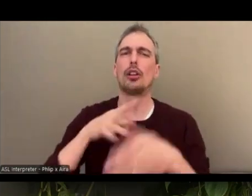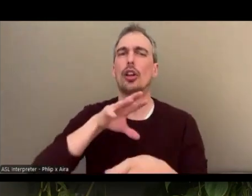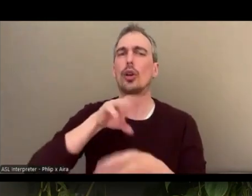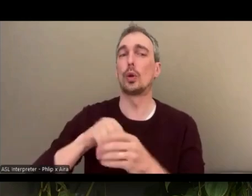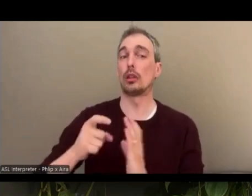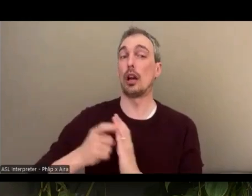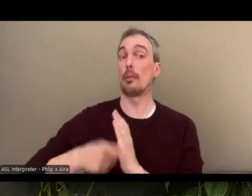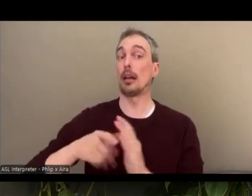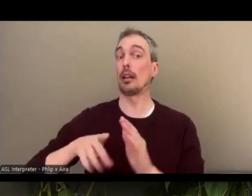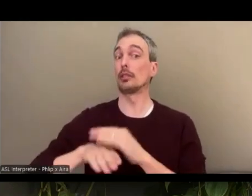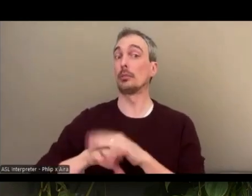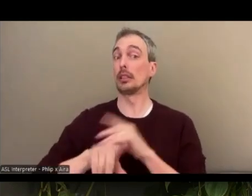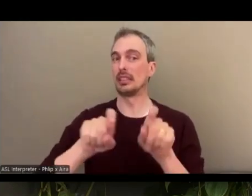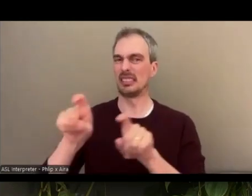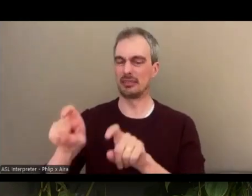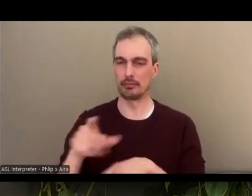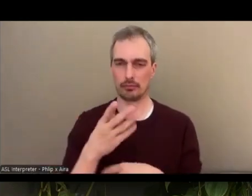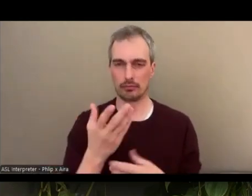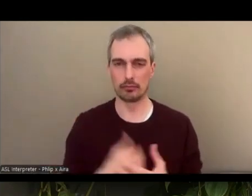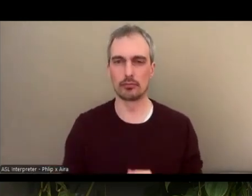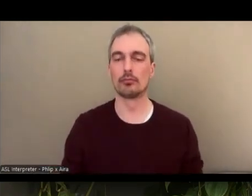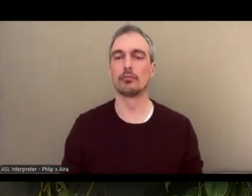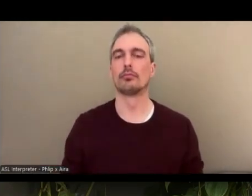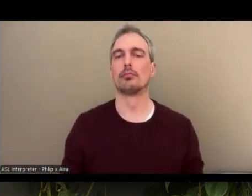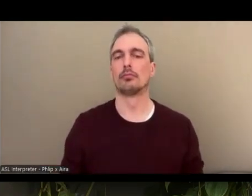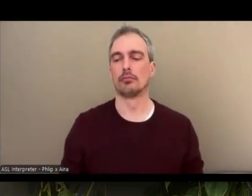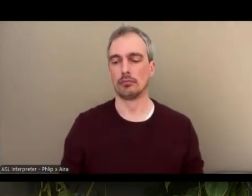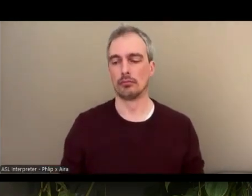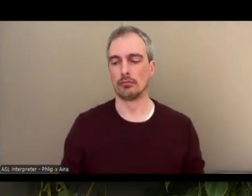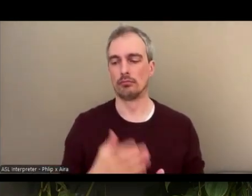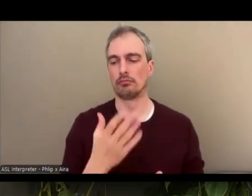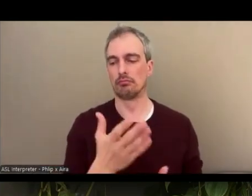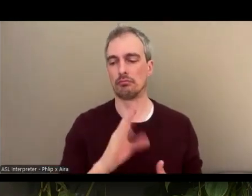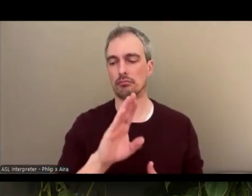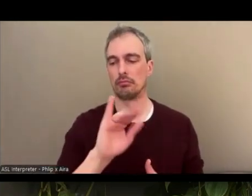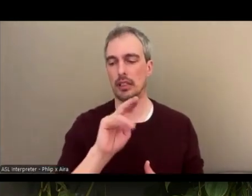This proof point is worded as a binary. We'll say that it satisfies it completely.